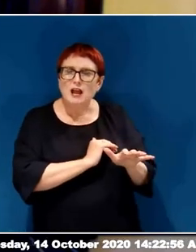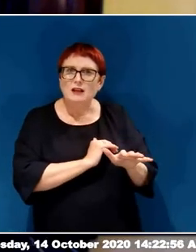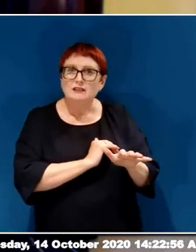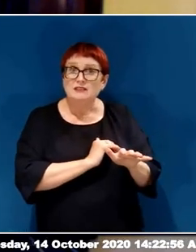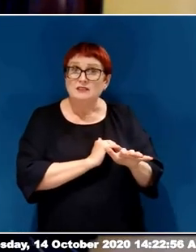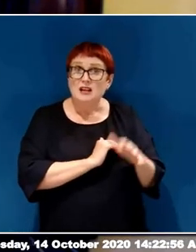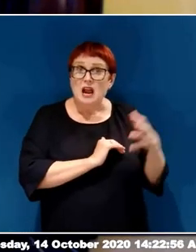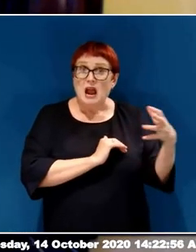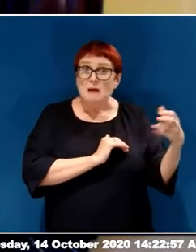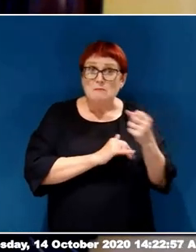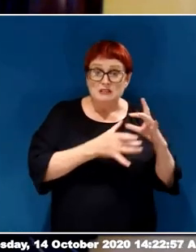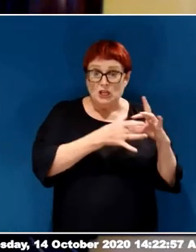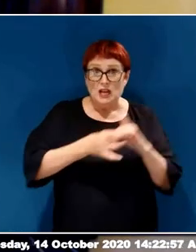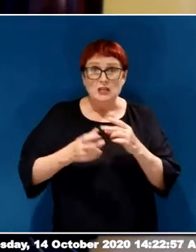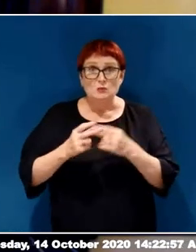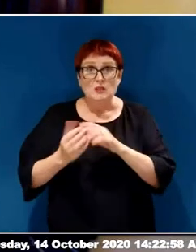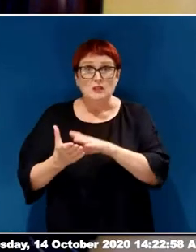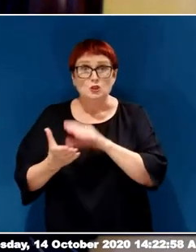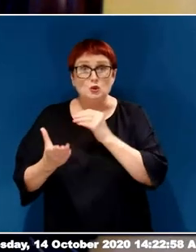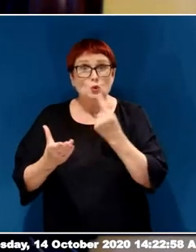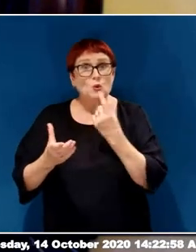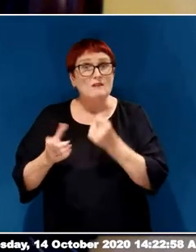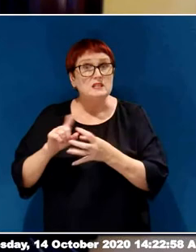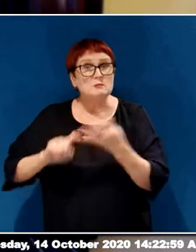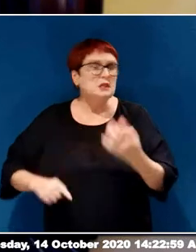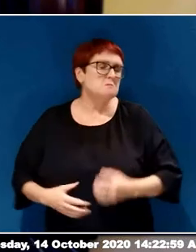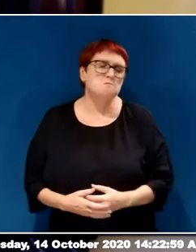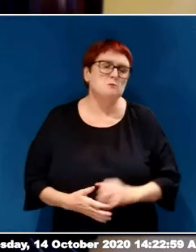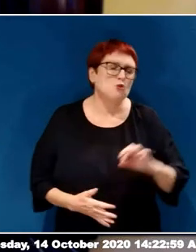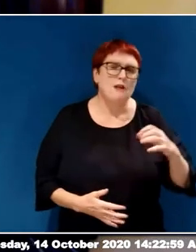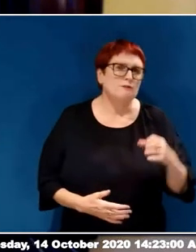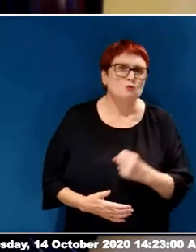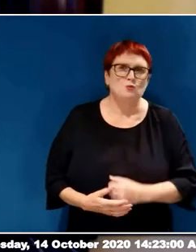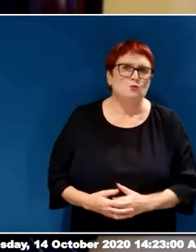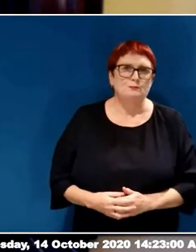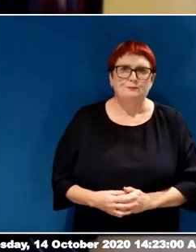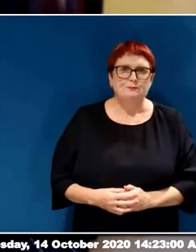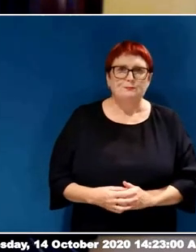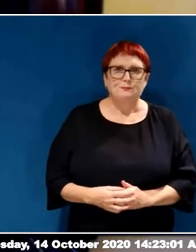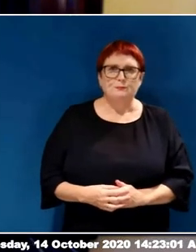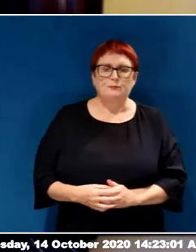And through your research, in your experience, have you come to